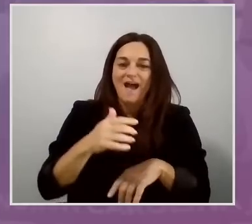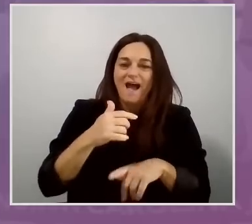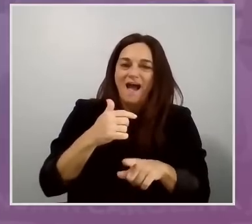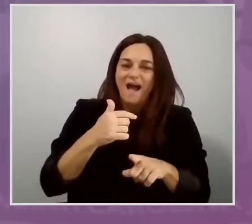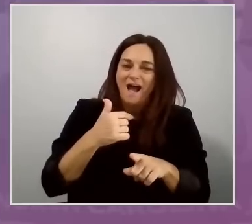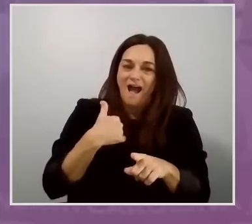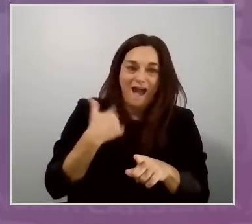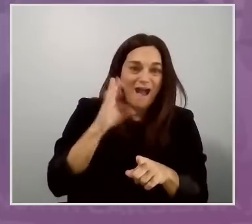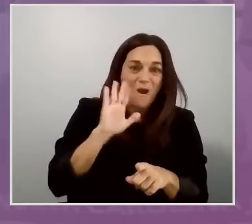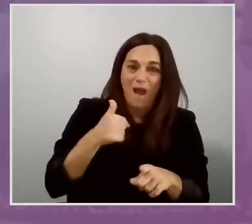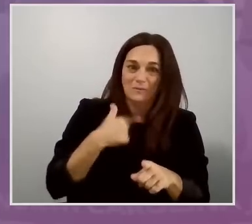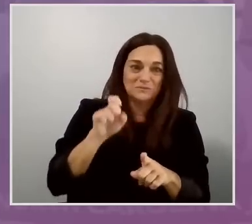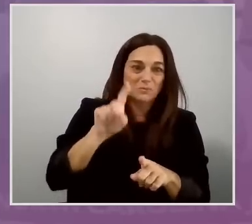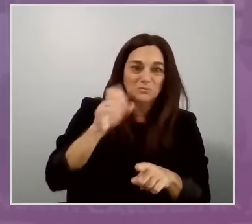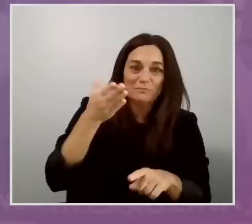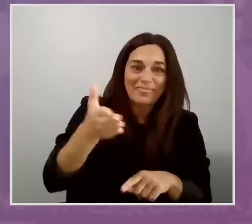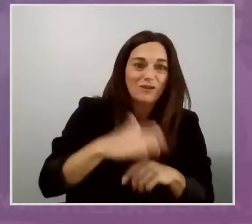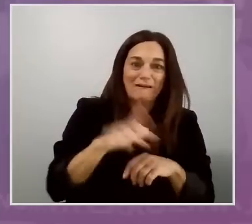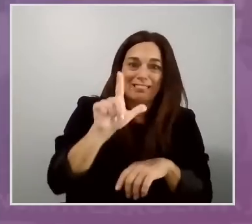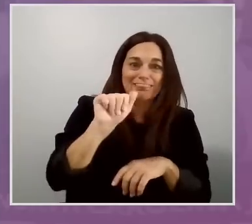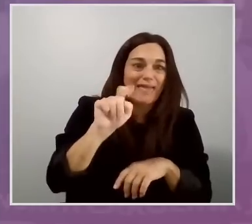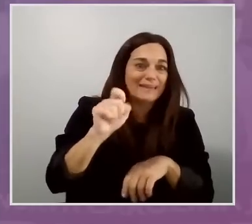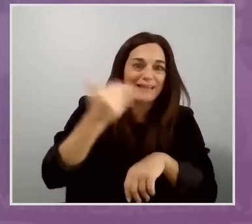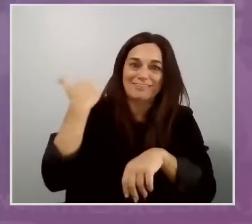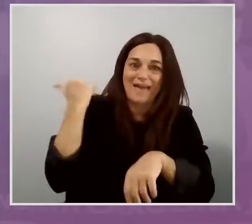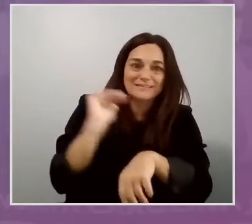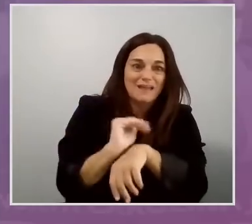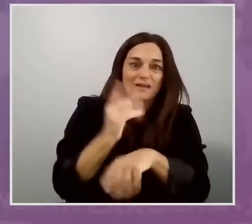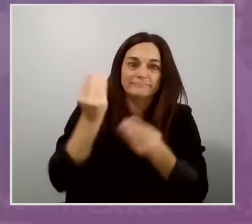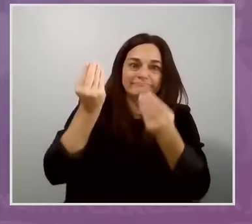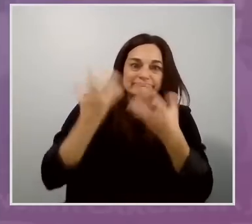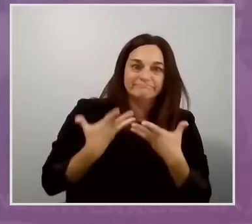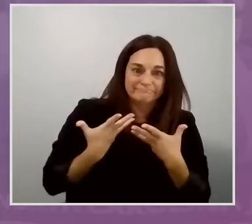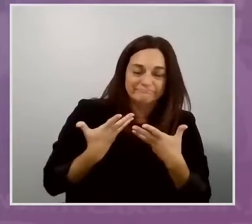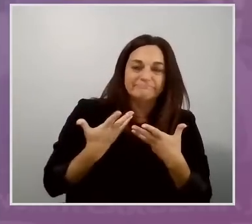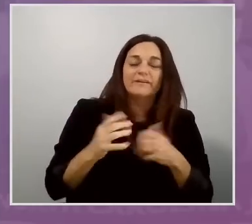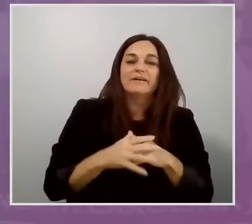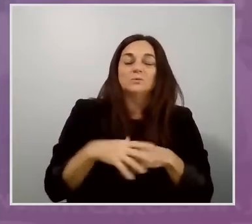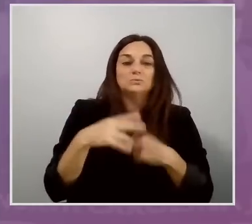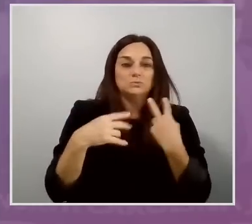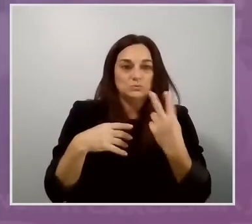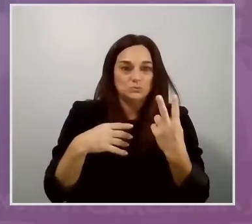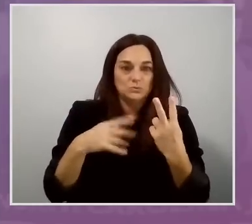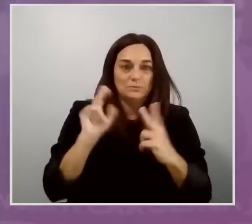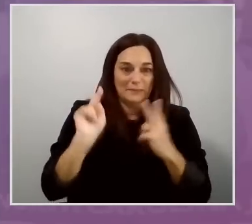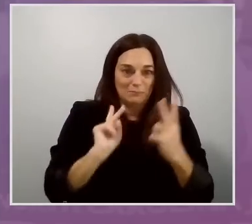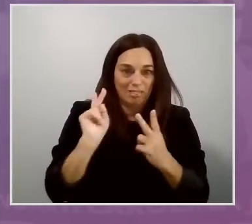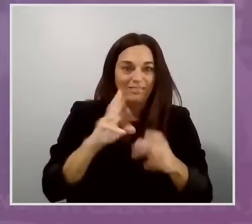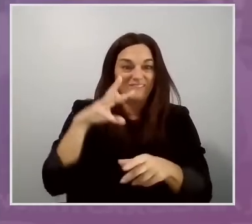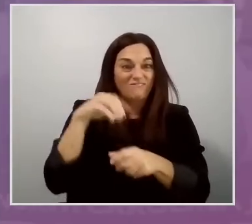SO AS YOU ALL KNOW, I WAS SUPPOSED TO BE THERE.